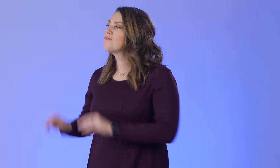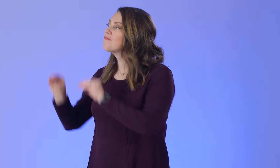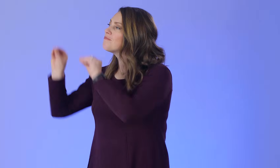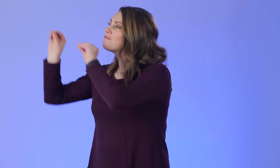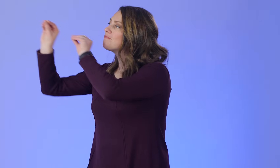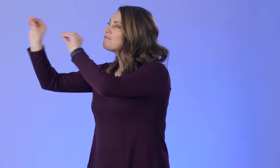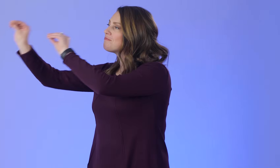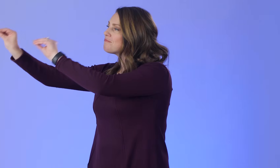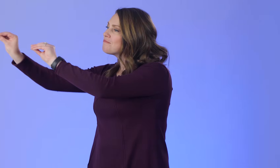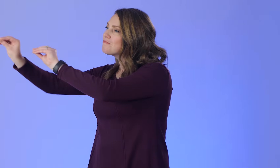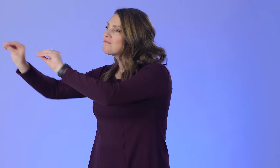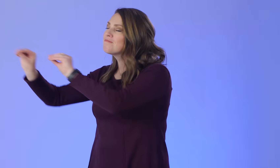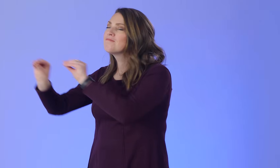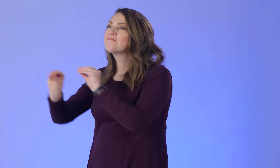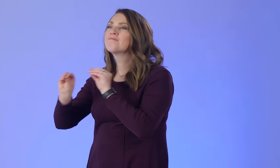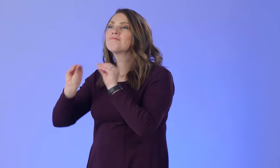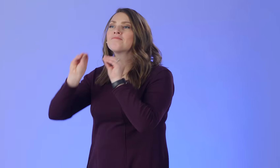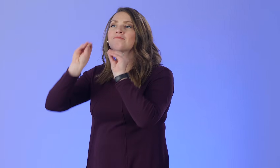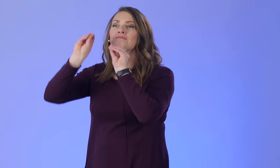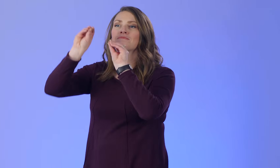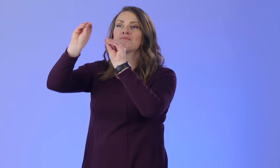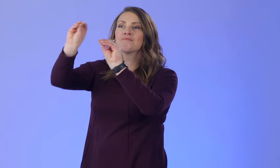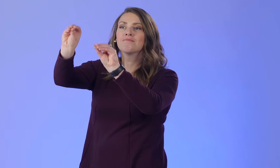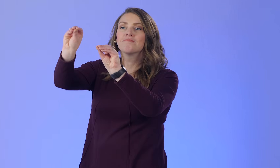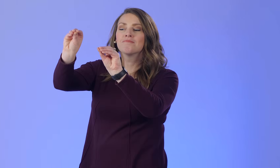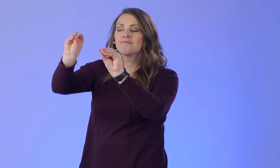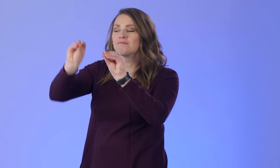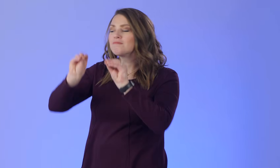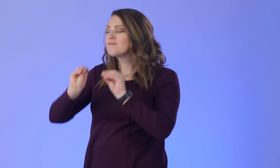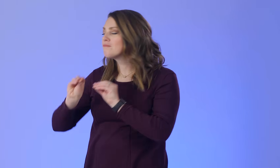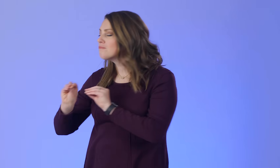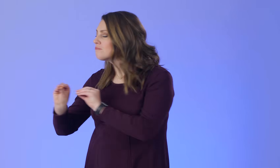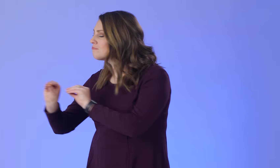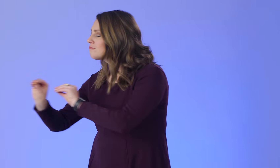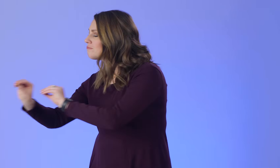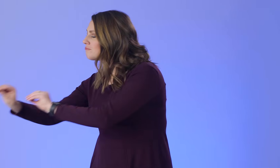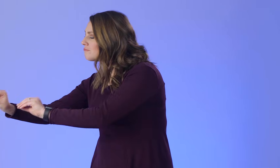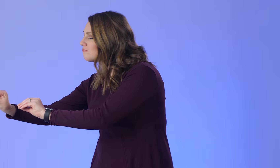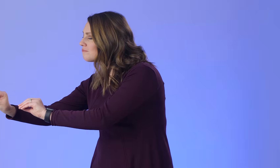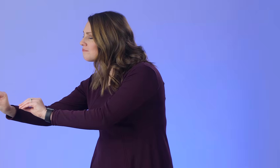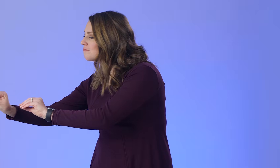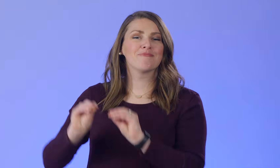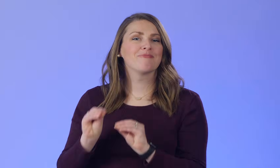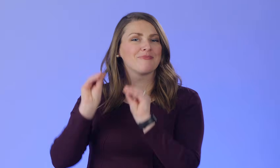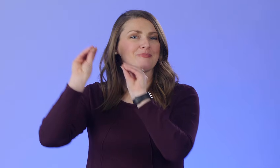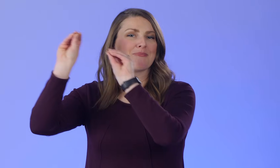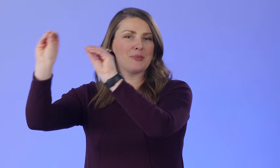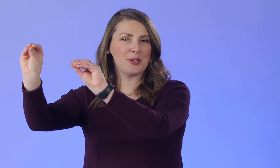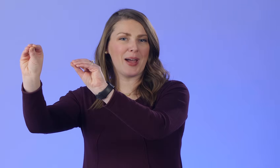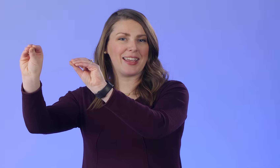and this is you putting away something and you can do it in different directions 'put away.'